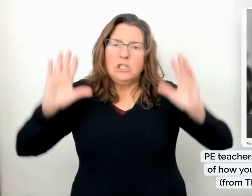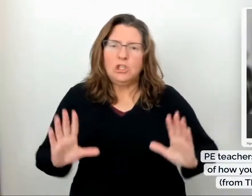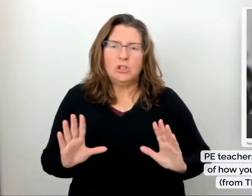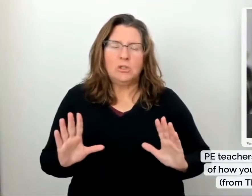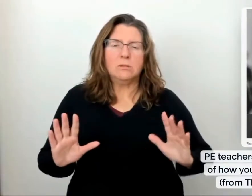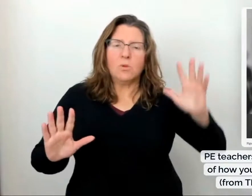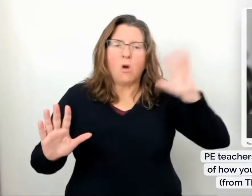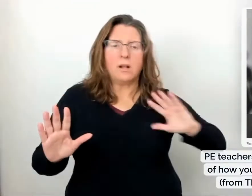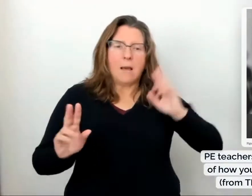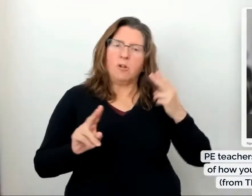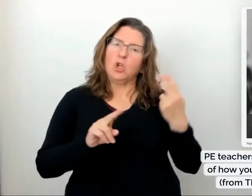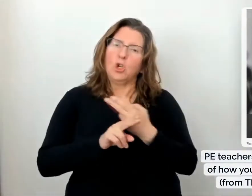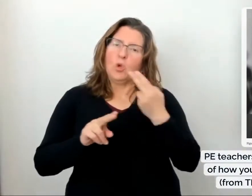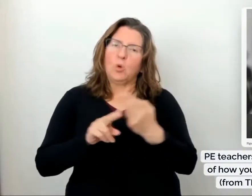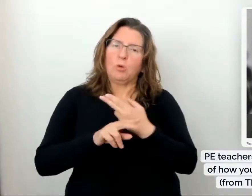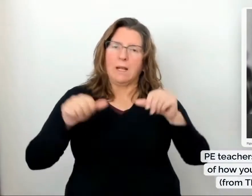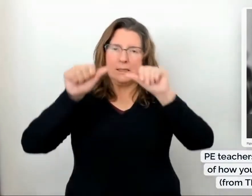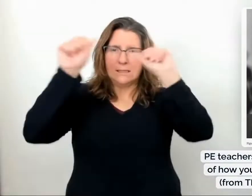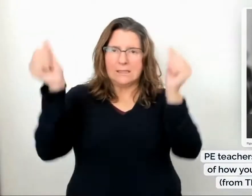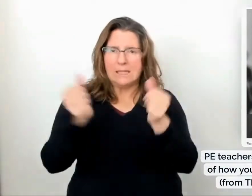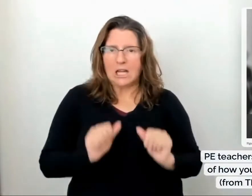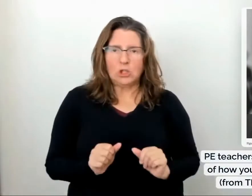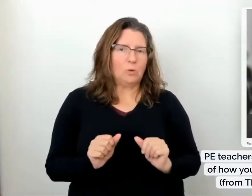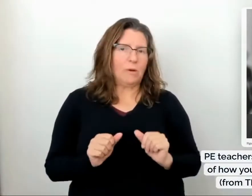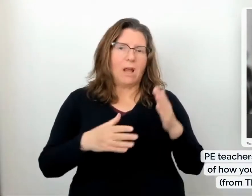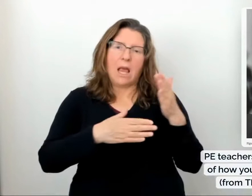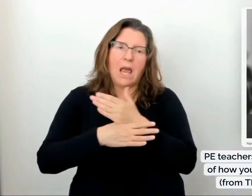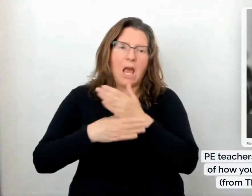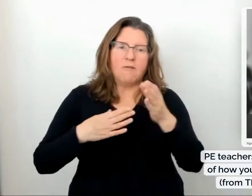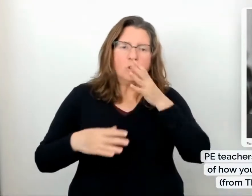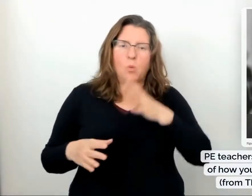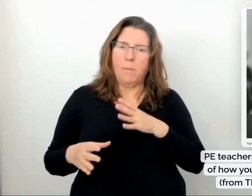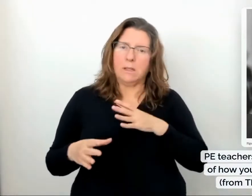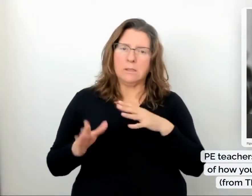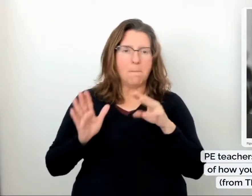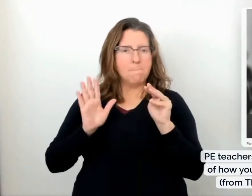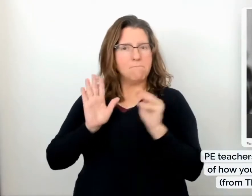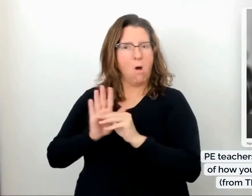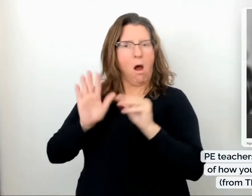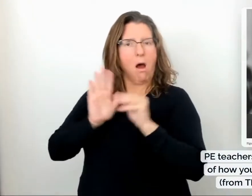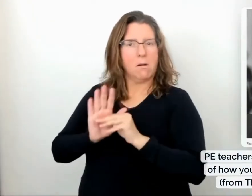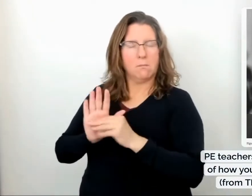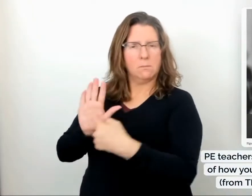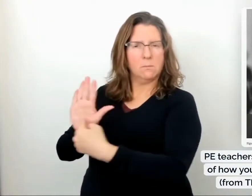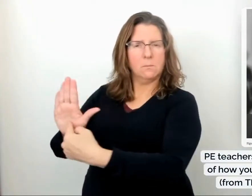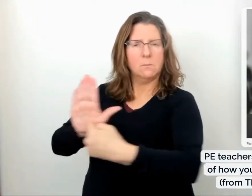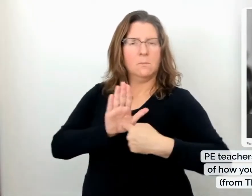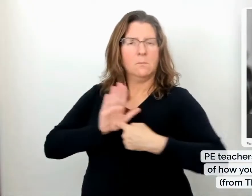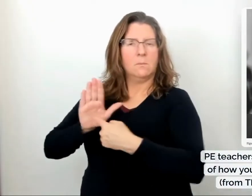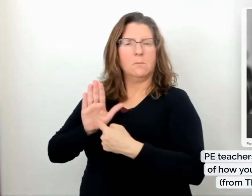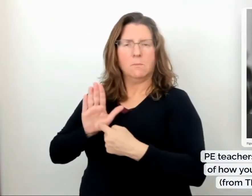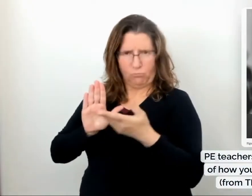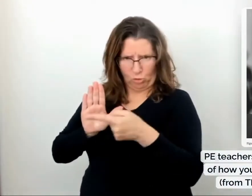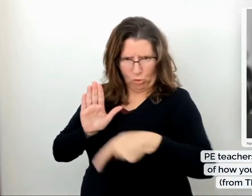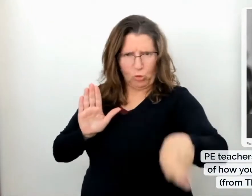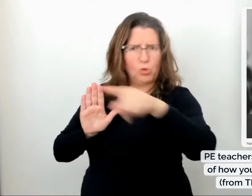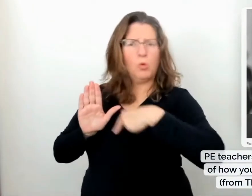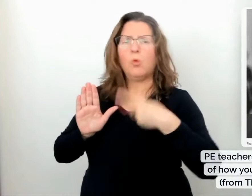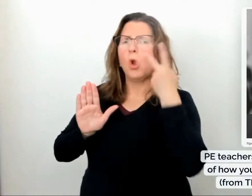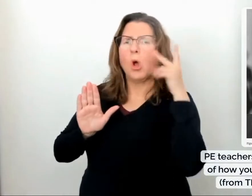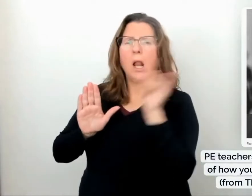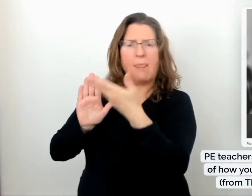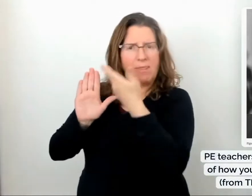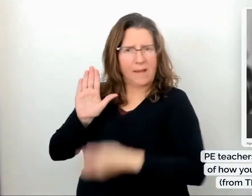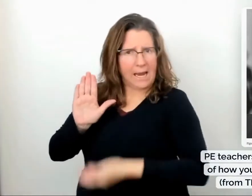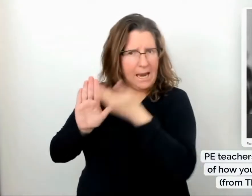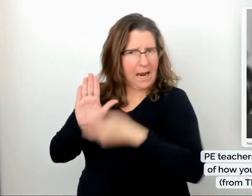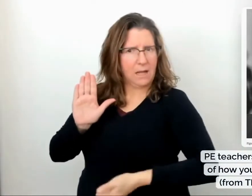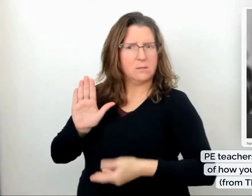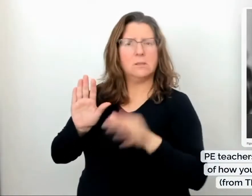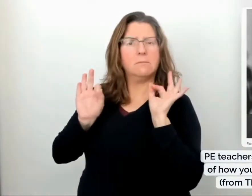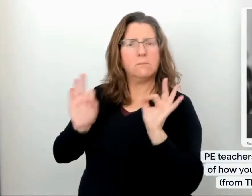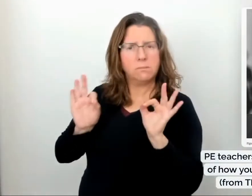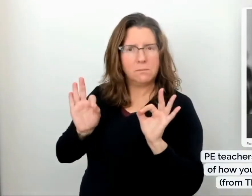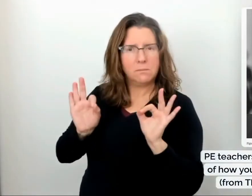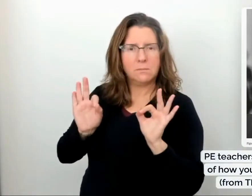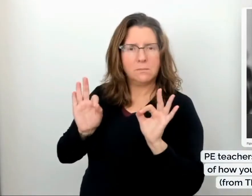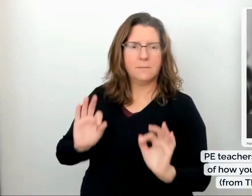Back in the day, PhysEd teachers would use this statue as a model of the ideal shape for what girls' bodies should look like.